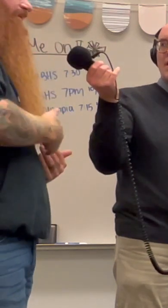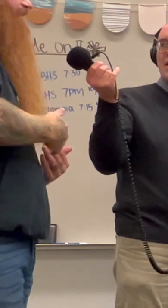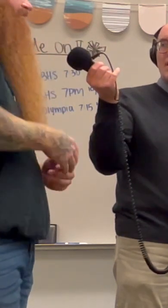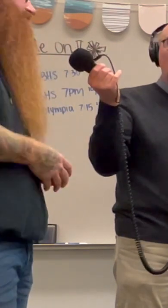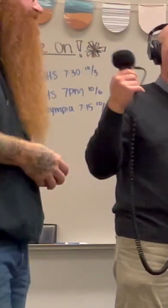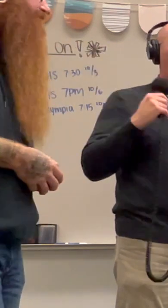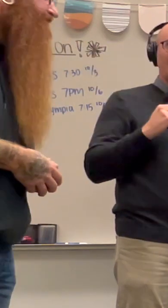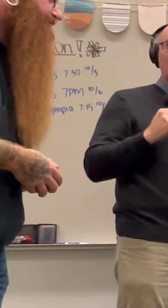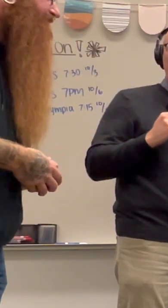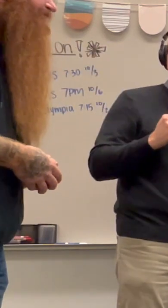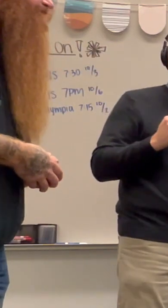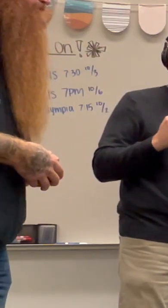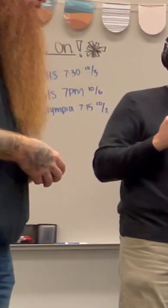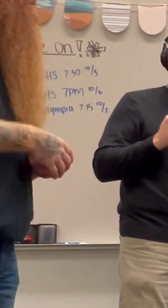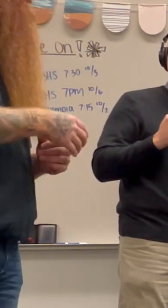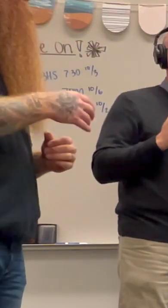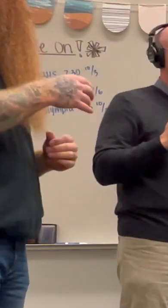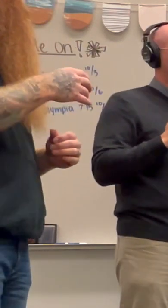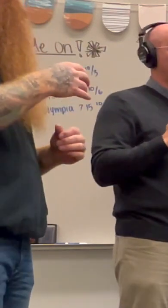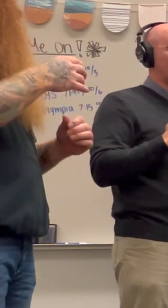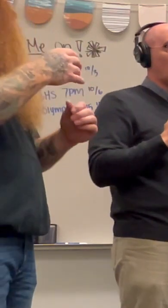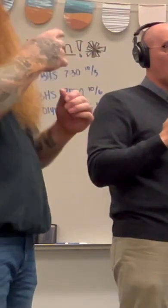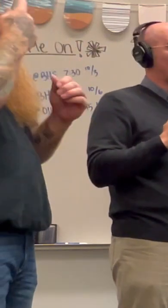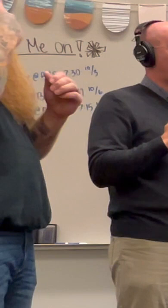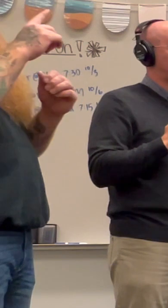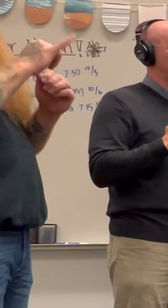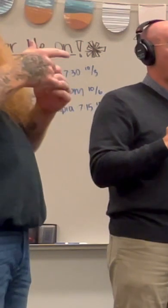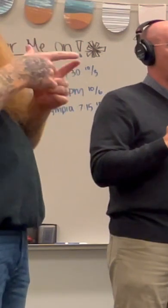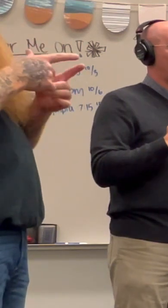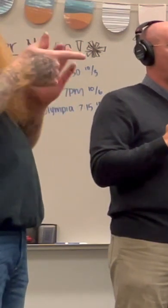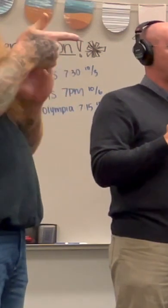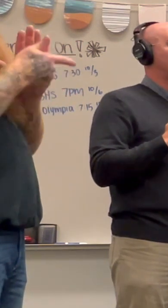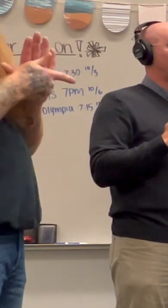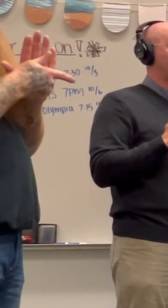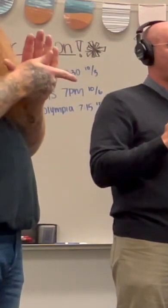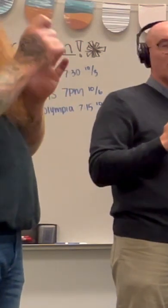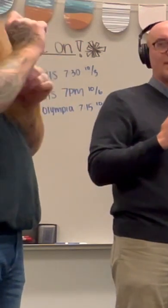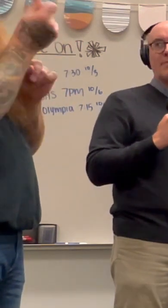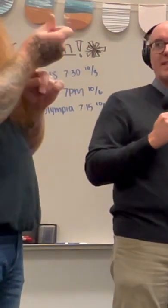working with and you would think given the legal implications of medicine that would be something